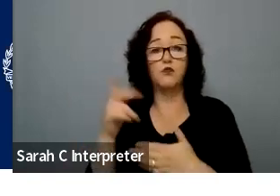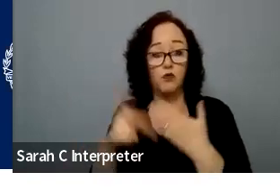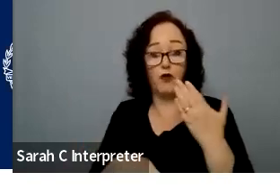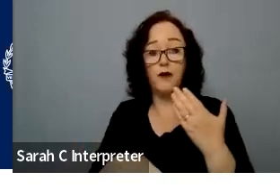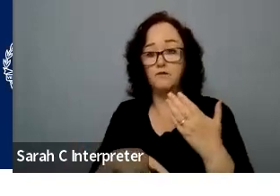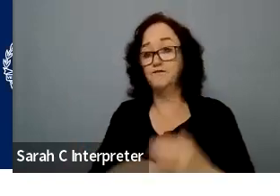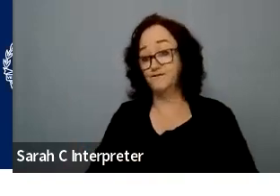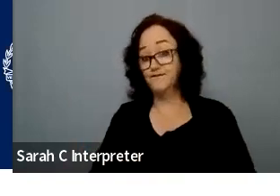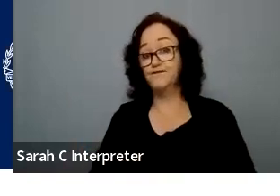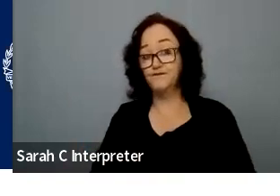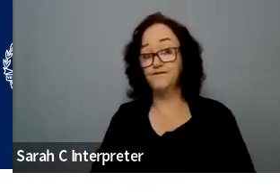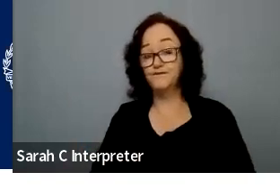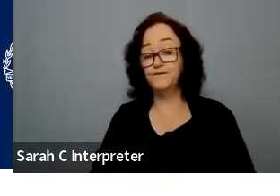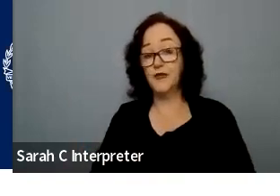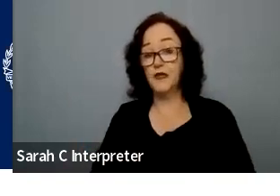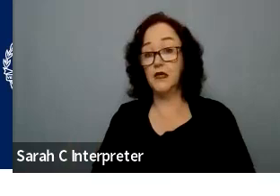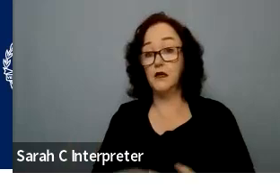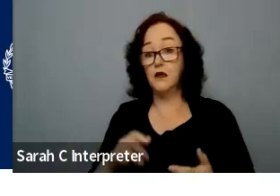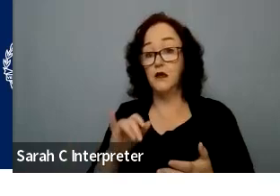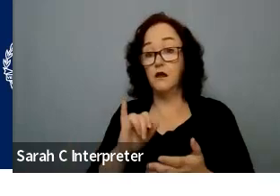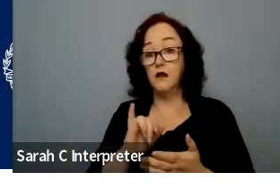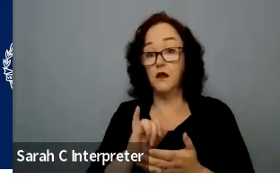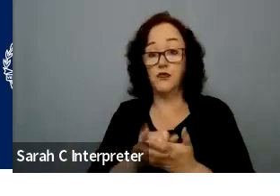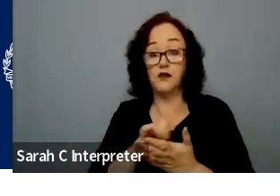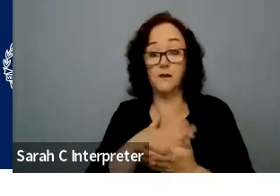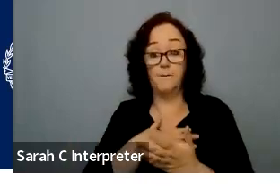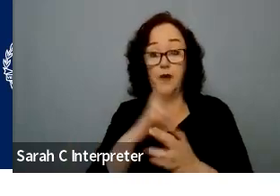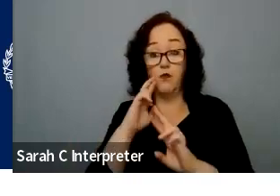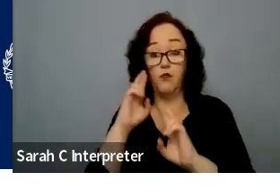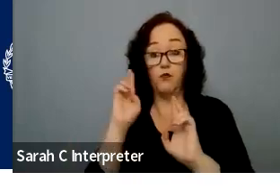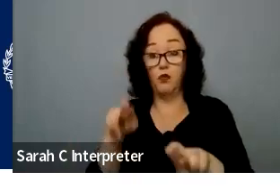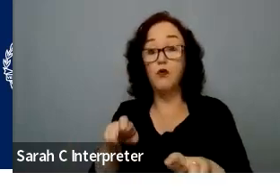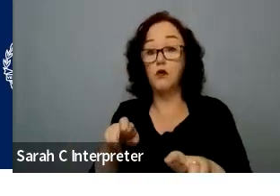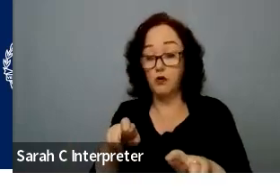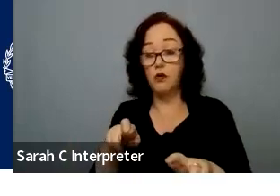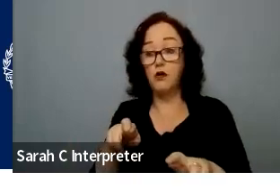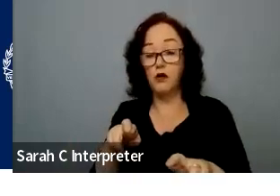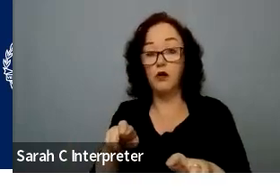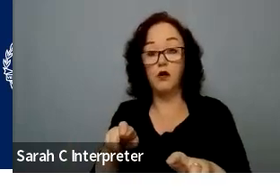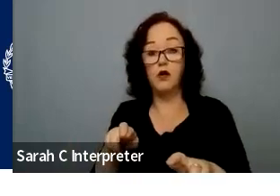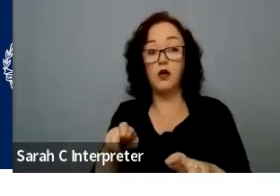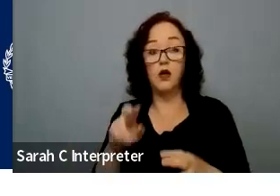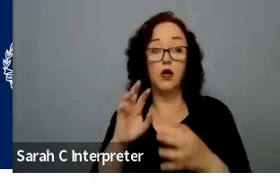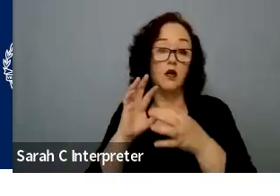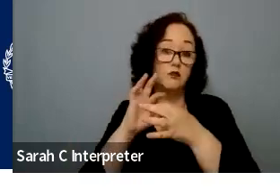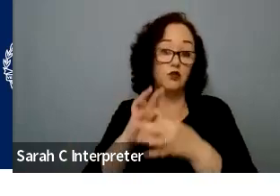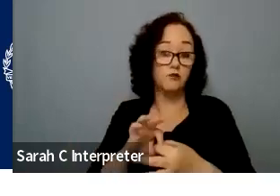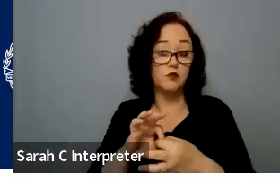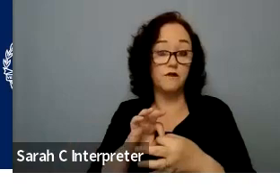so that's my report in terms of what we've been doing, or did, we will be doing at Villanova